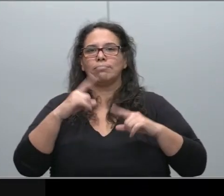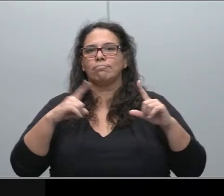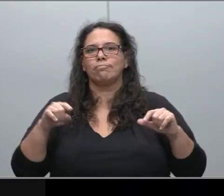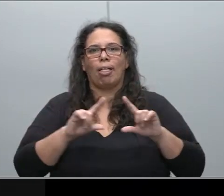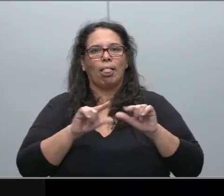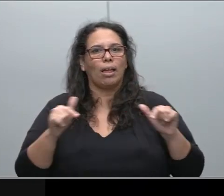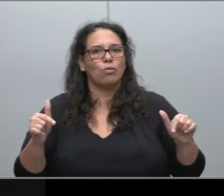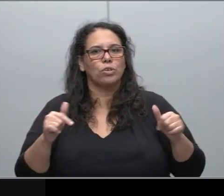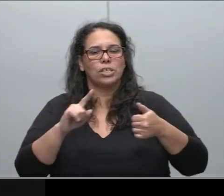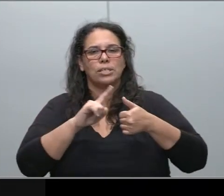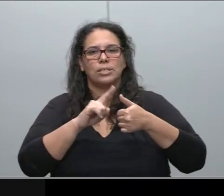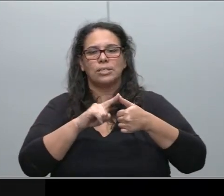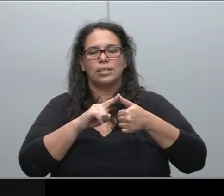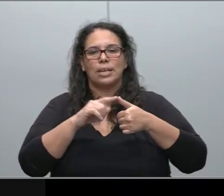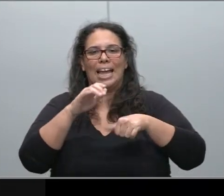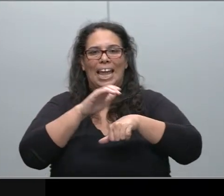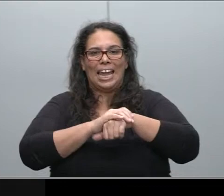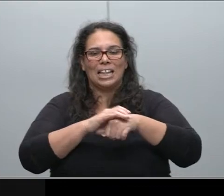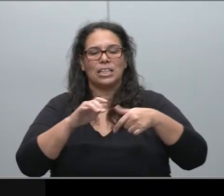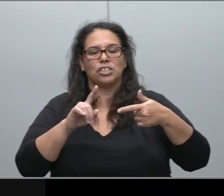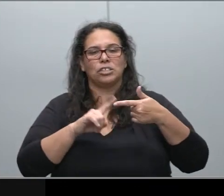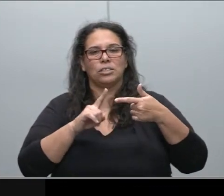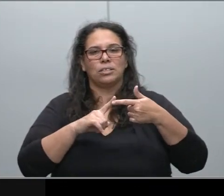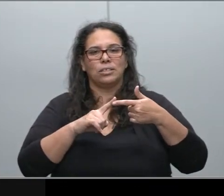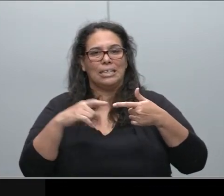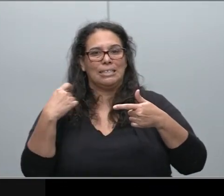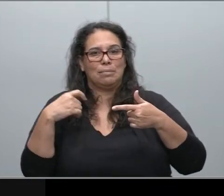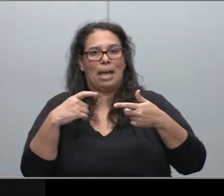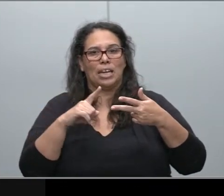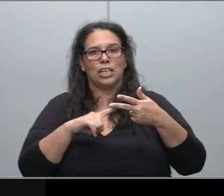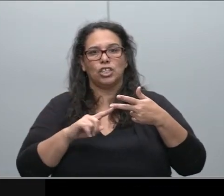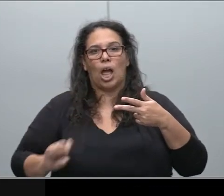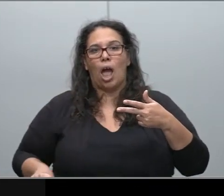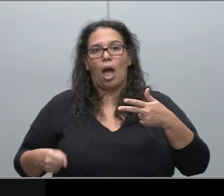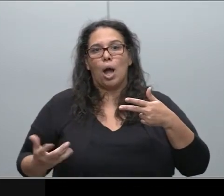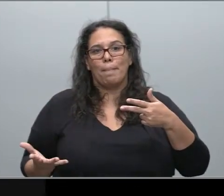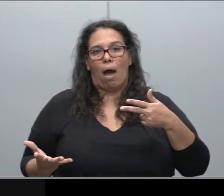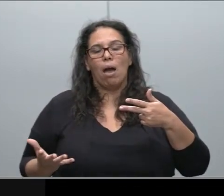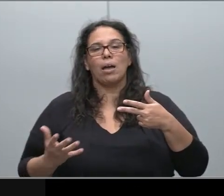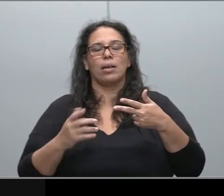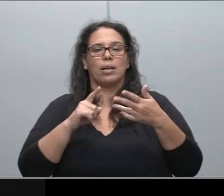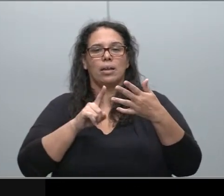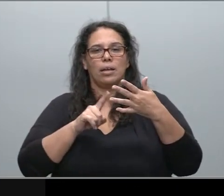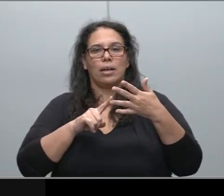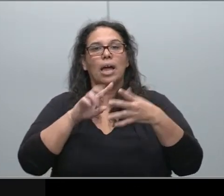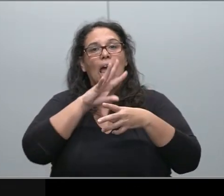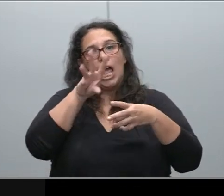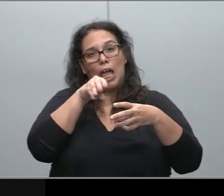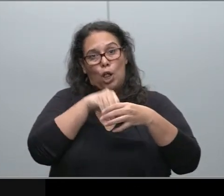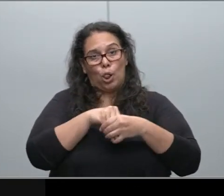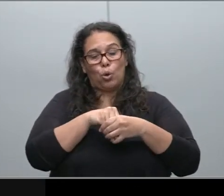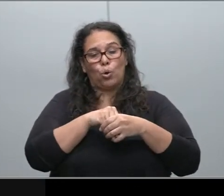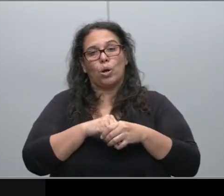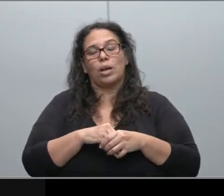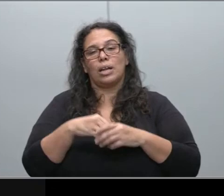So there will be opportunity to share that. But thank you, Robin. Because this is the heart of why we're here today, right? We're, you know, to gather your thoughts